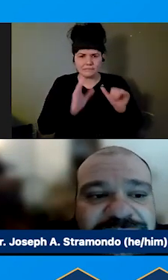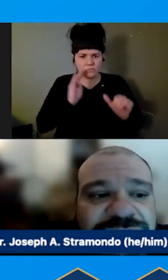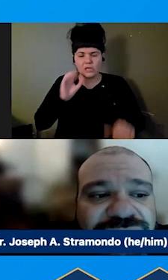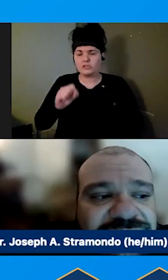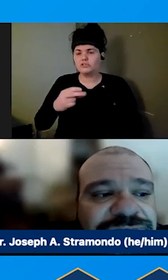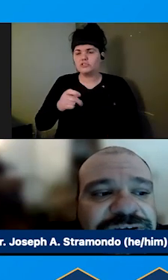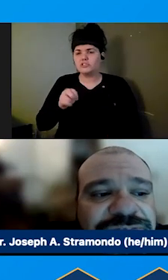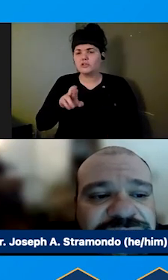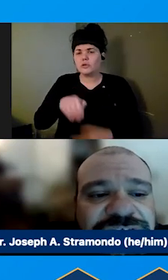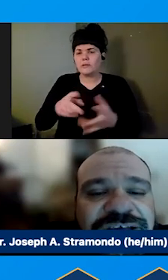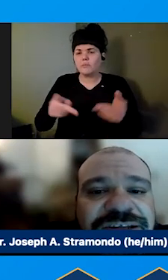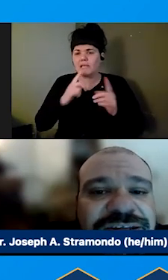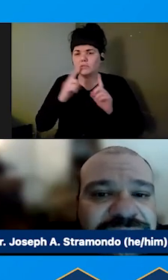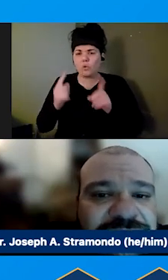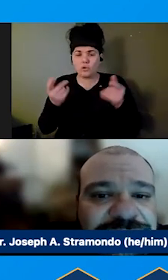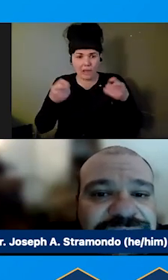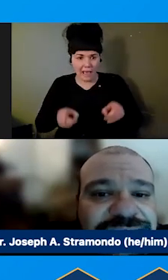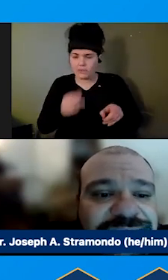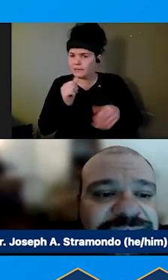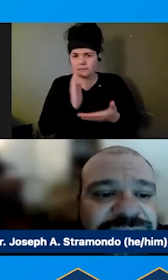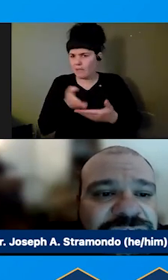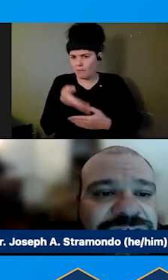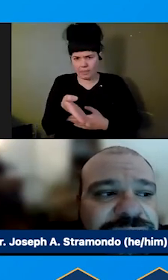orders. Right. This high rate of infection and death in long